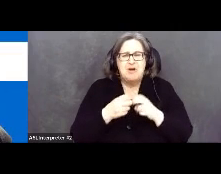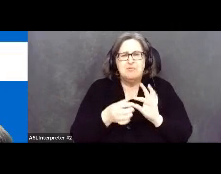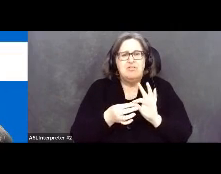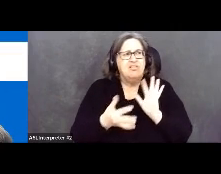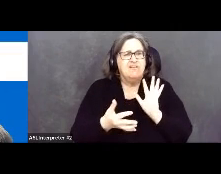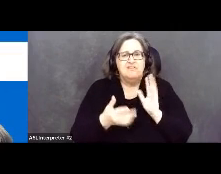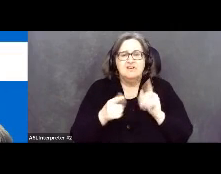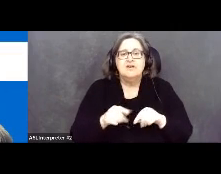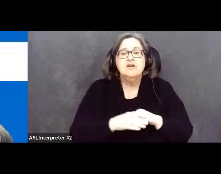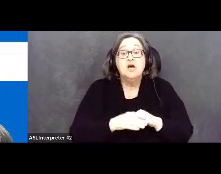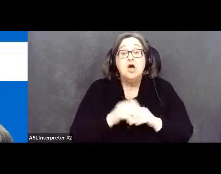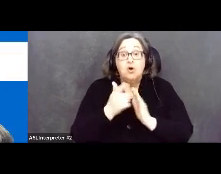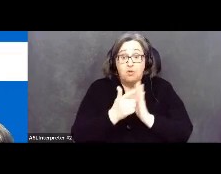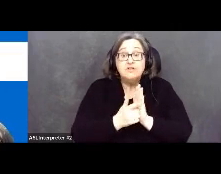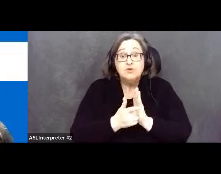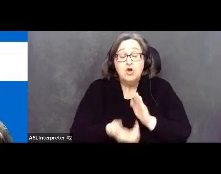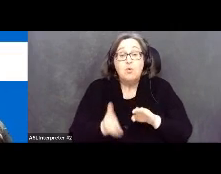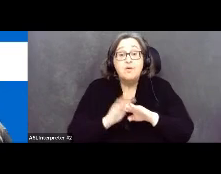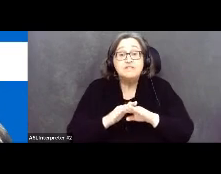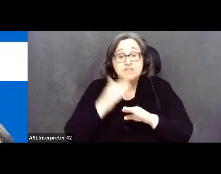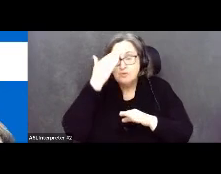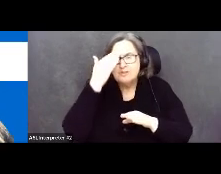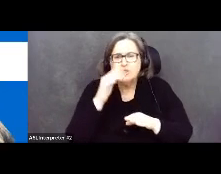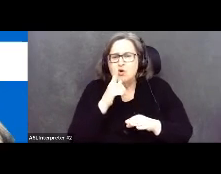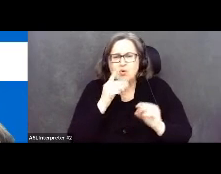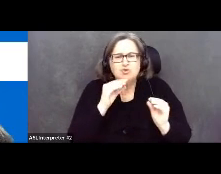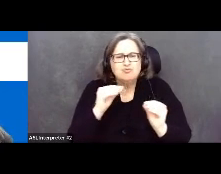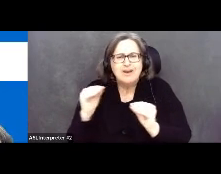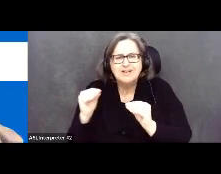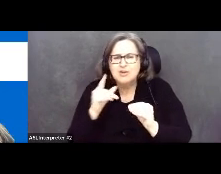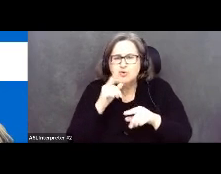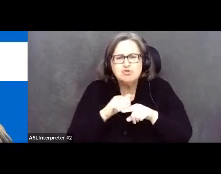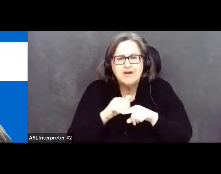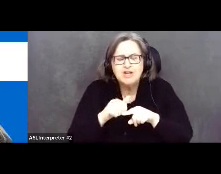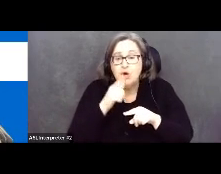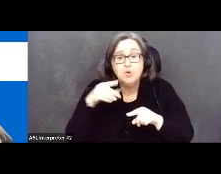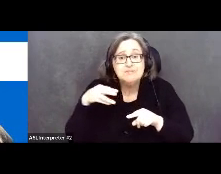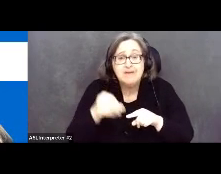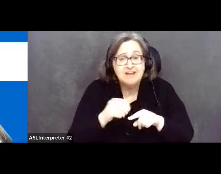raises awareness. Who is training? Who is offering the training? Who is paying for the training?